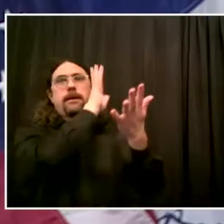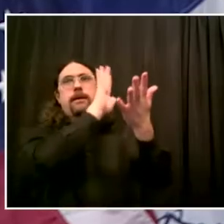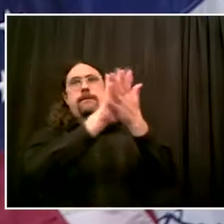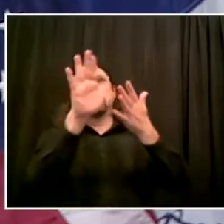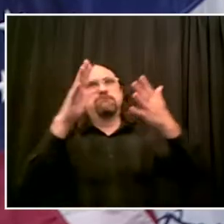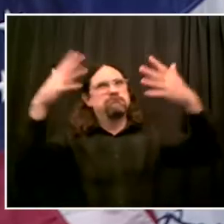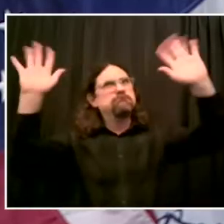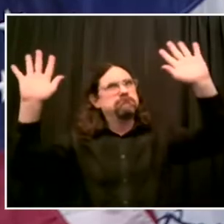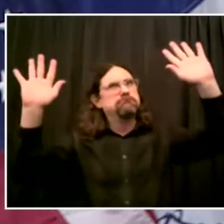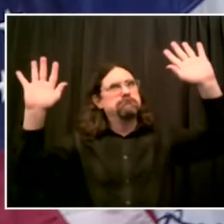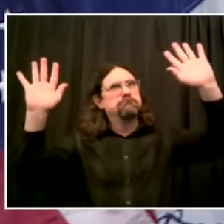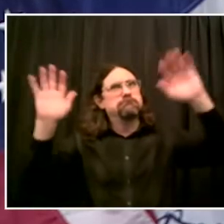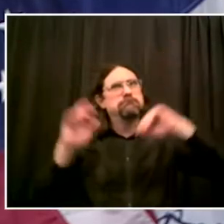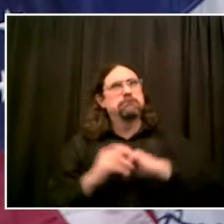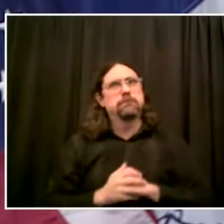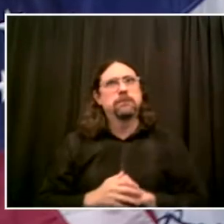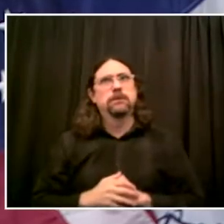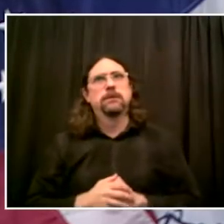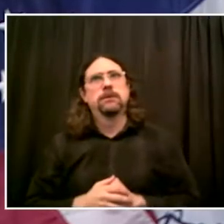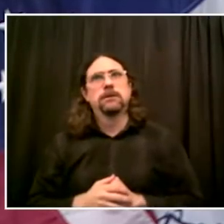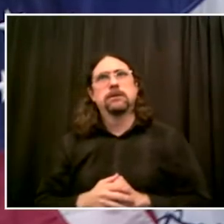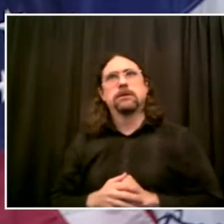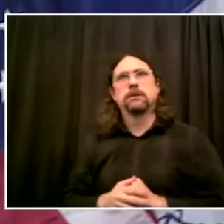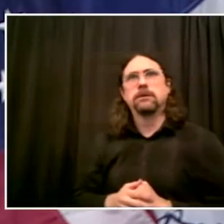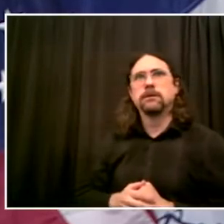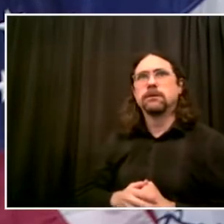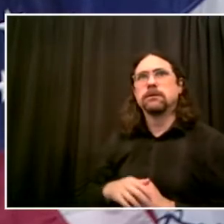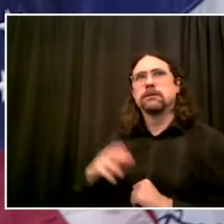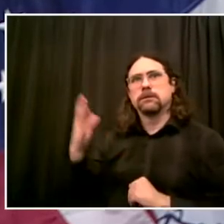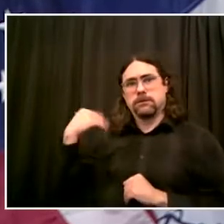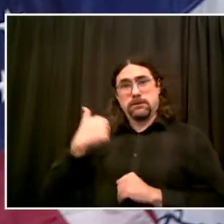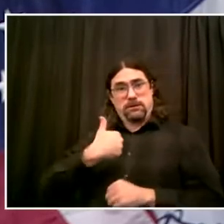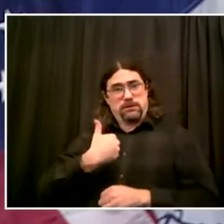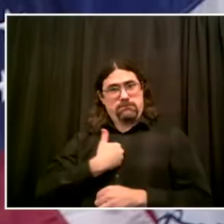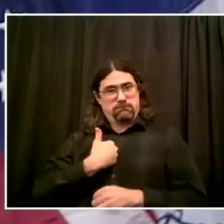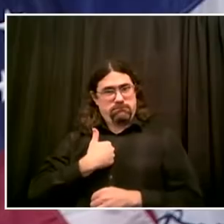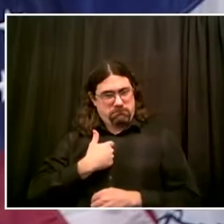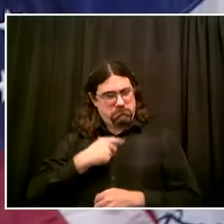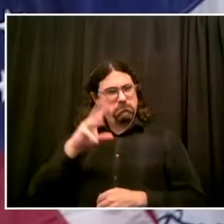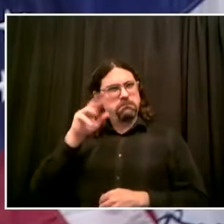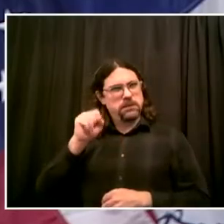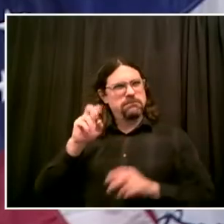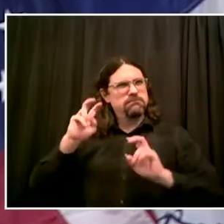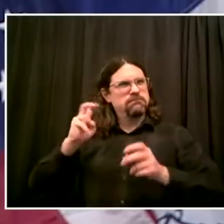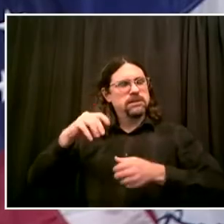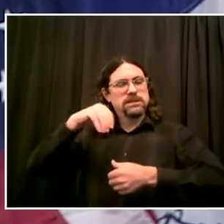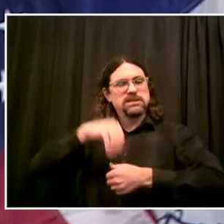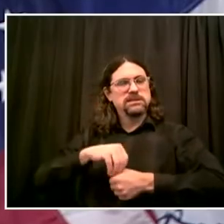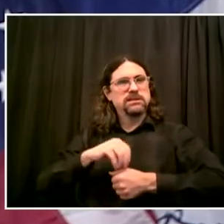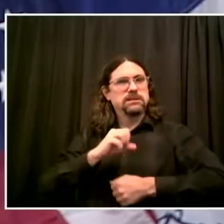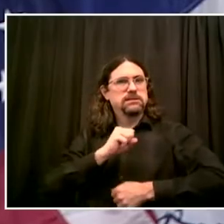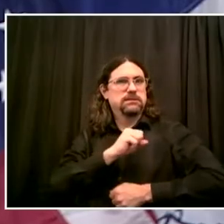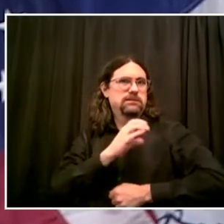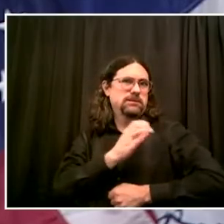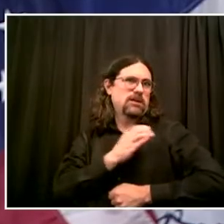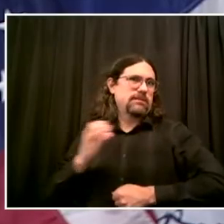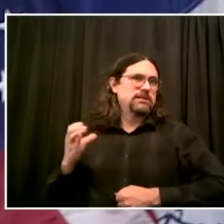MONTH AMONGST CONCERNS AMONG EAST